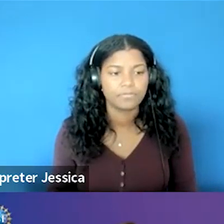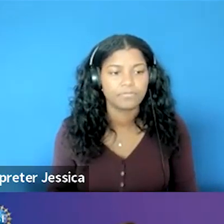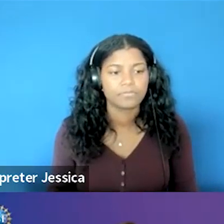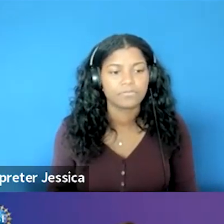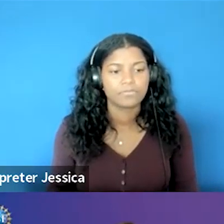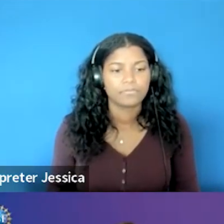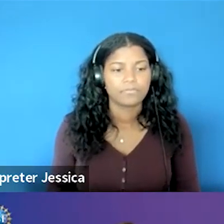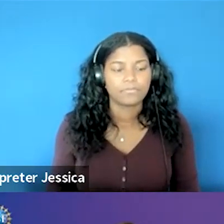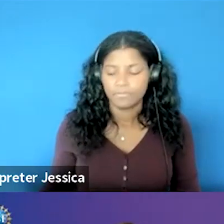So yes. Wait, do we have another?